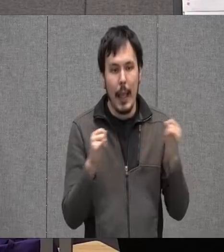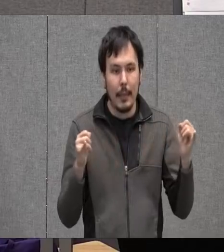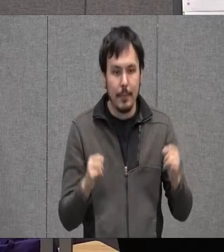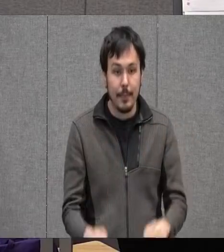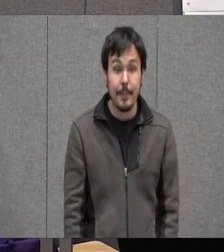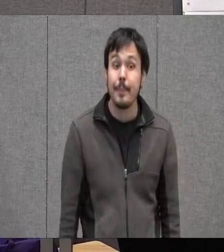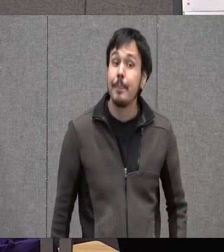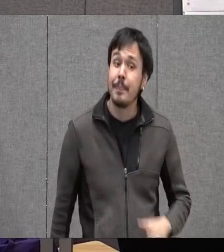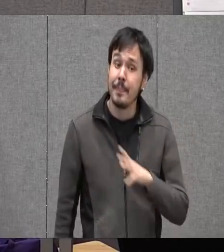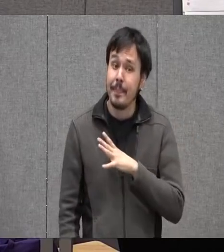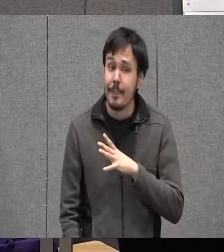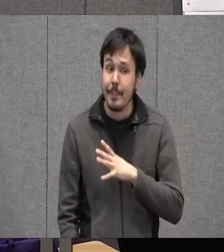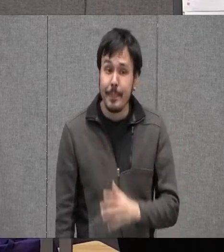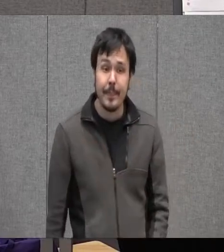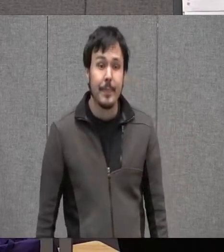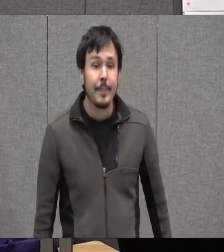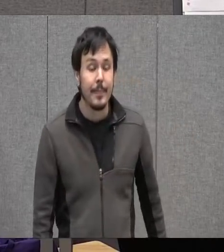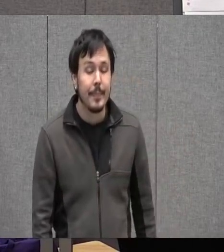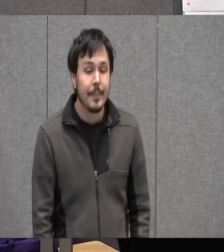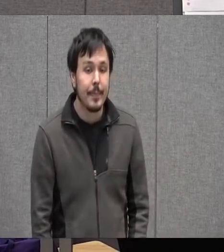All right, so